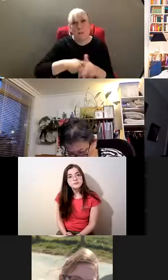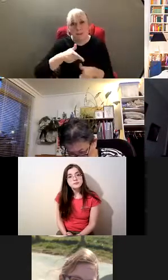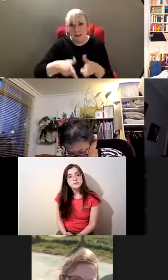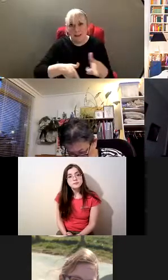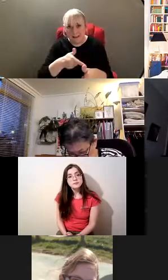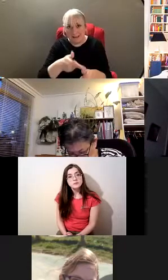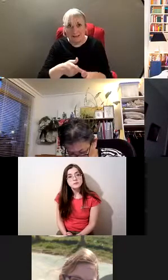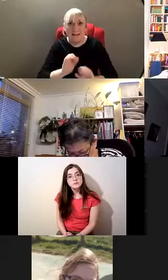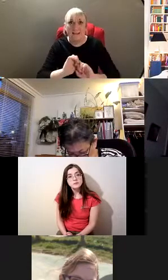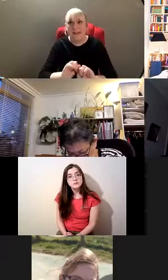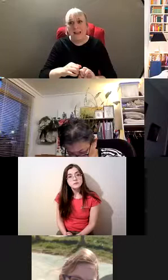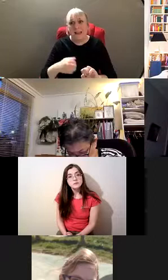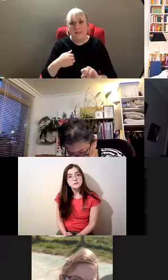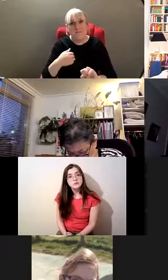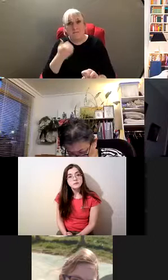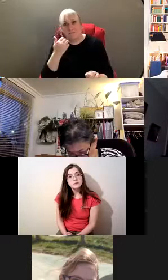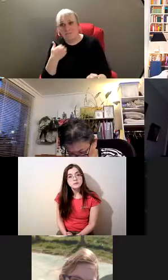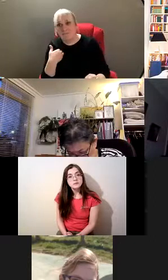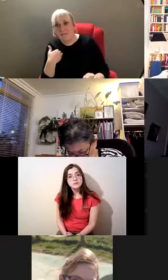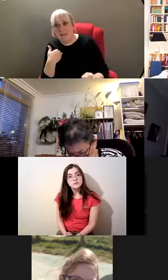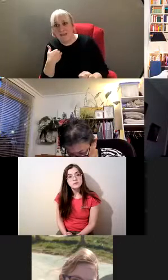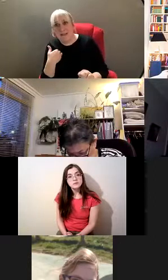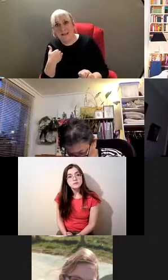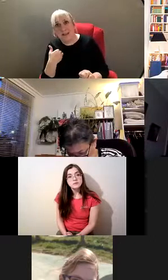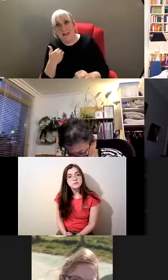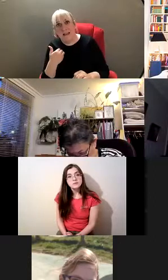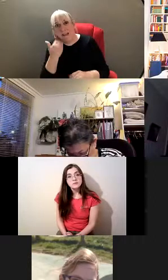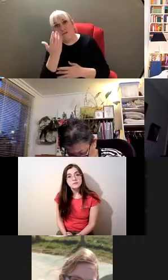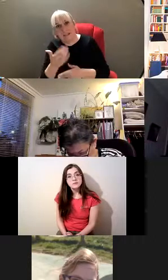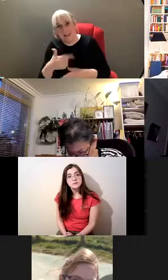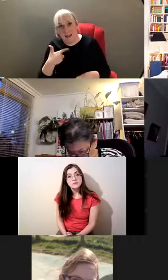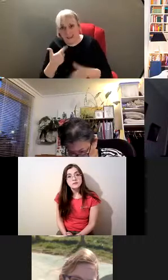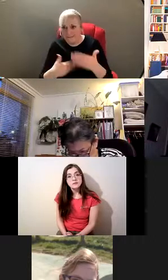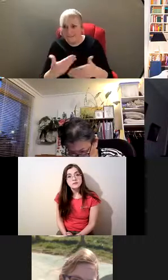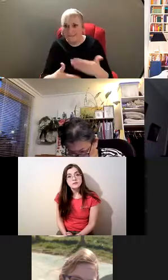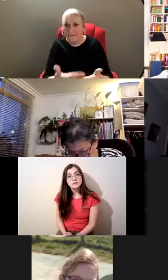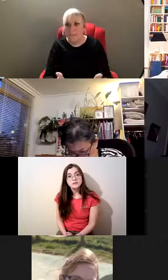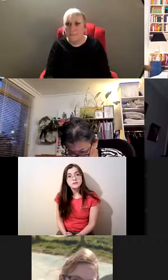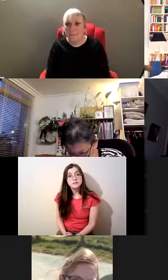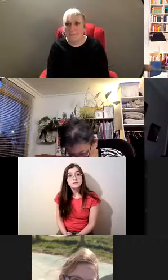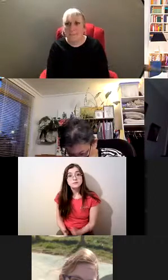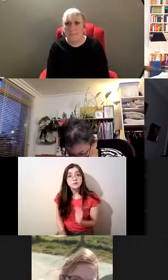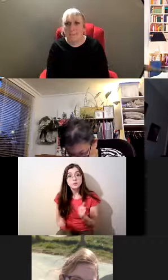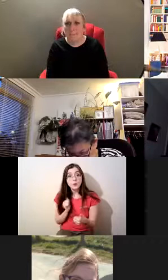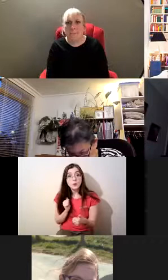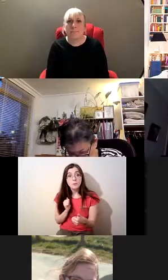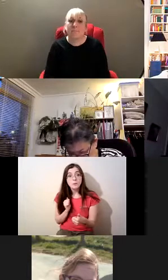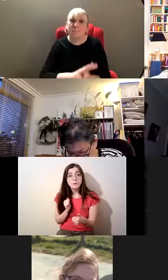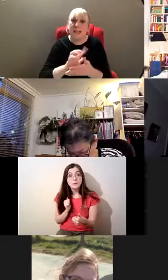everyday travels now harry recently has been recognized as one of their short rest